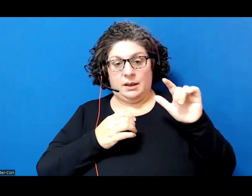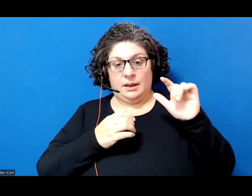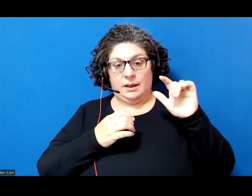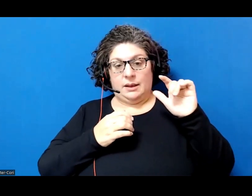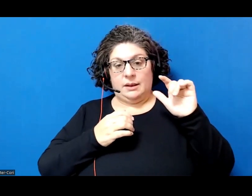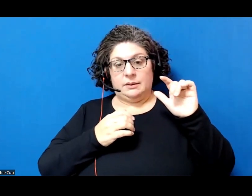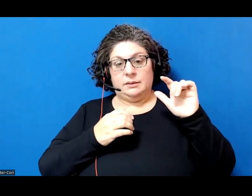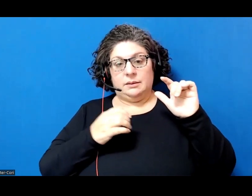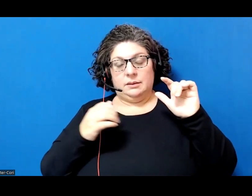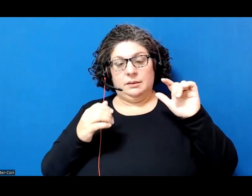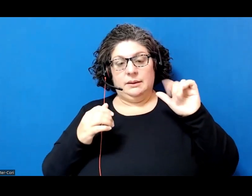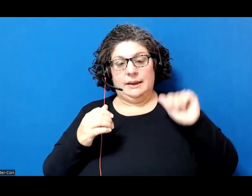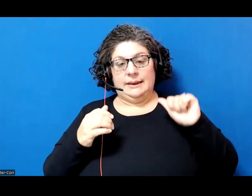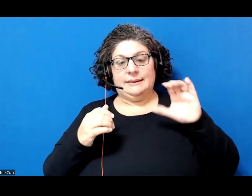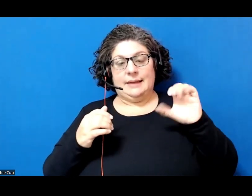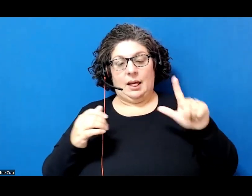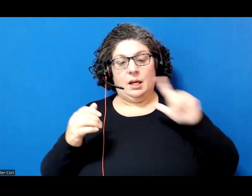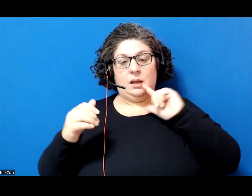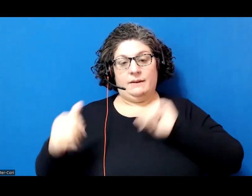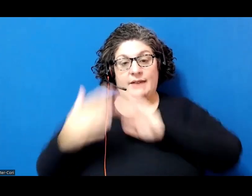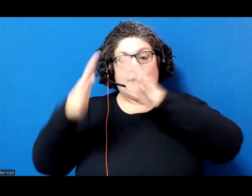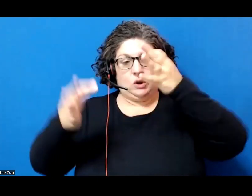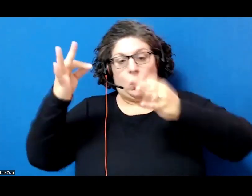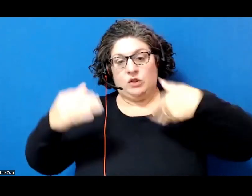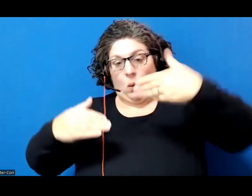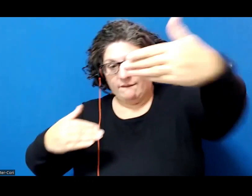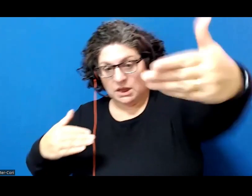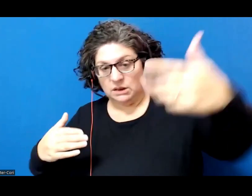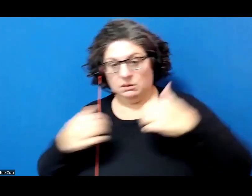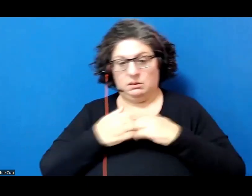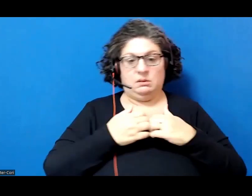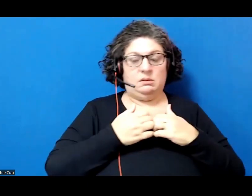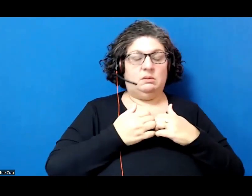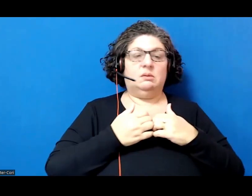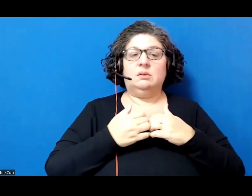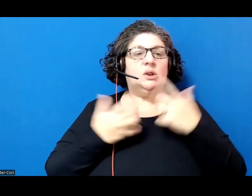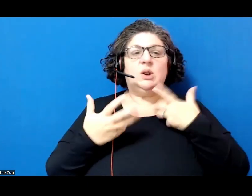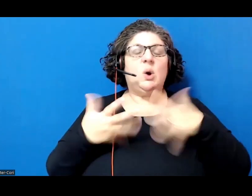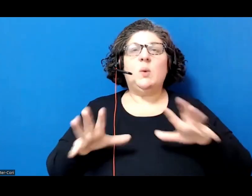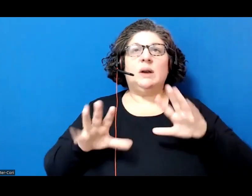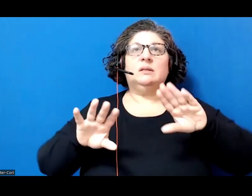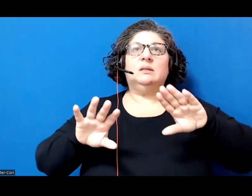You don't want to make any bad blood that you tonight have to do.